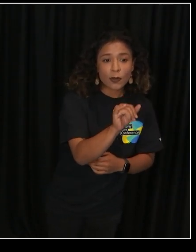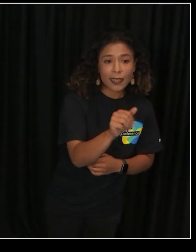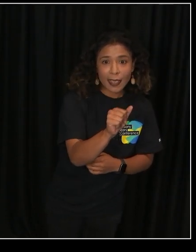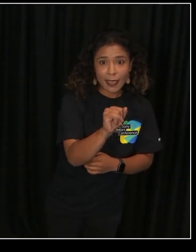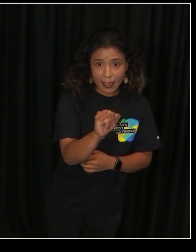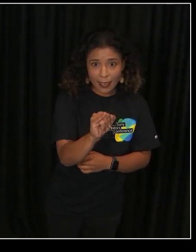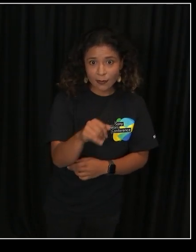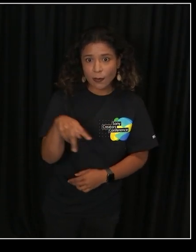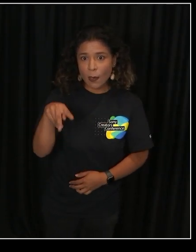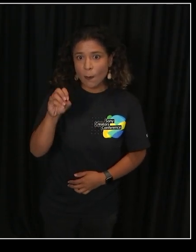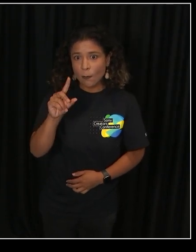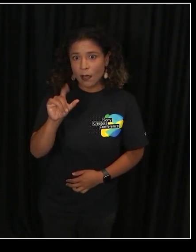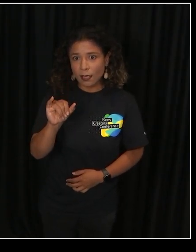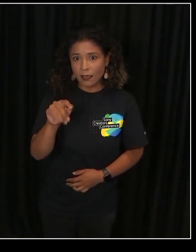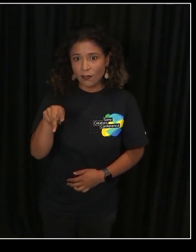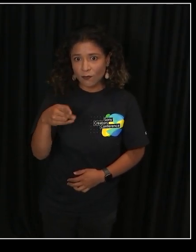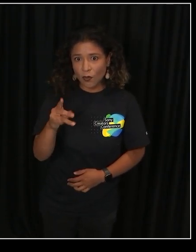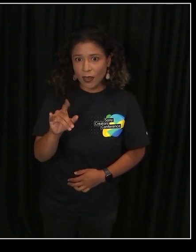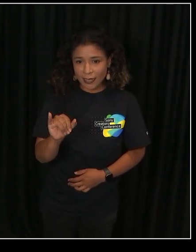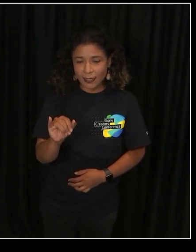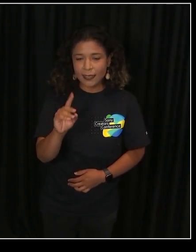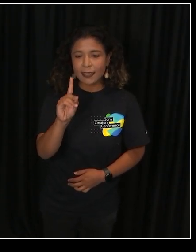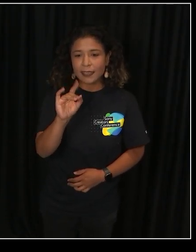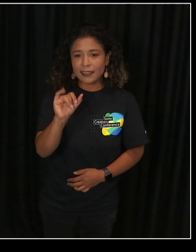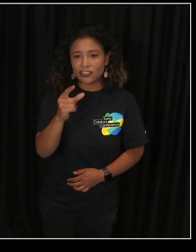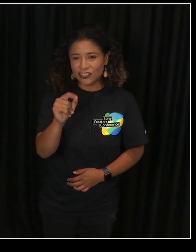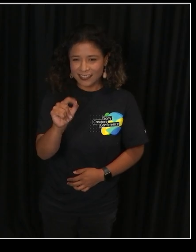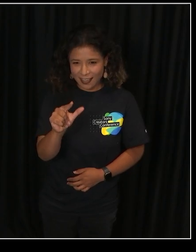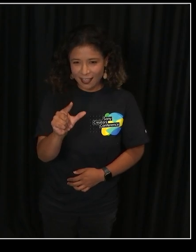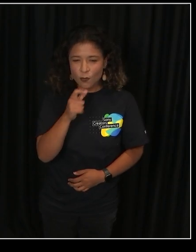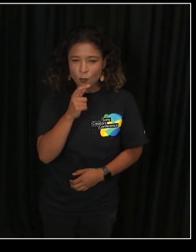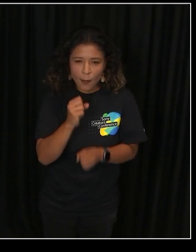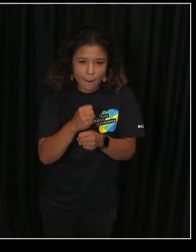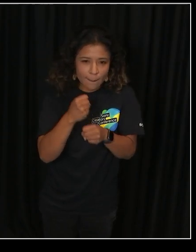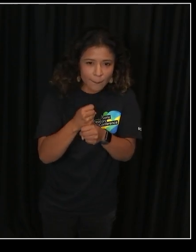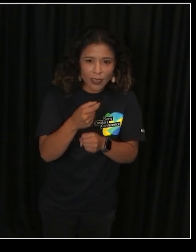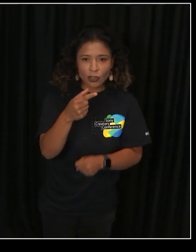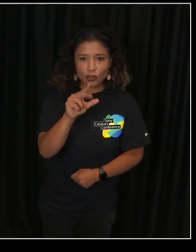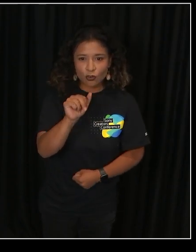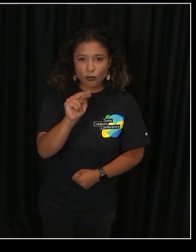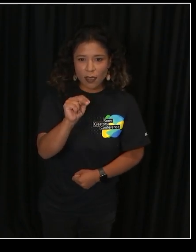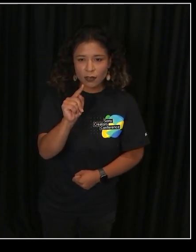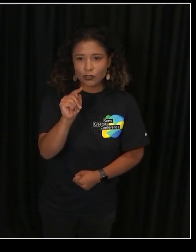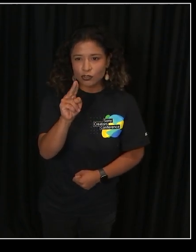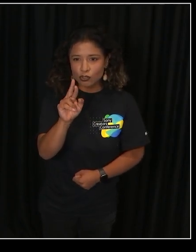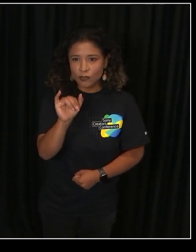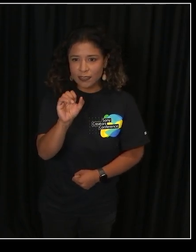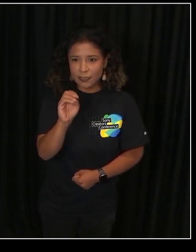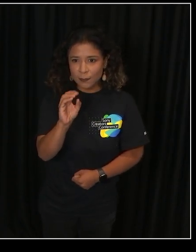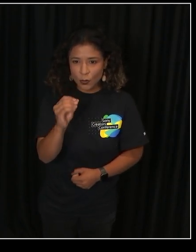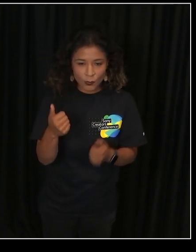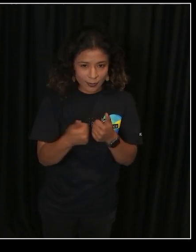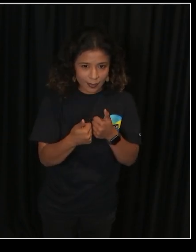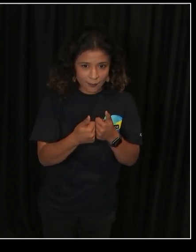who makes the game Gran Turismo, and you've heard a lot about them today. And also Sony Interactive Entertainment,